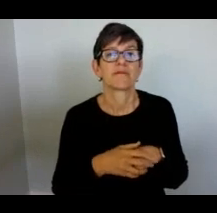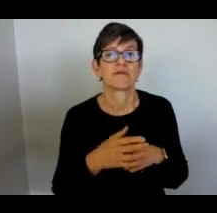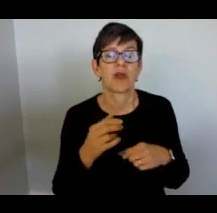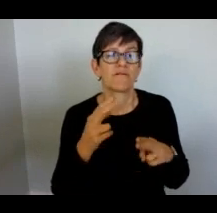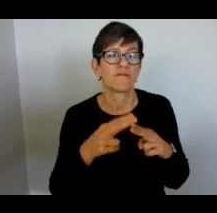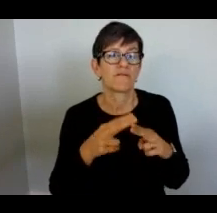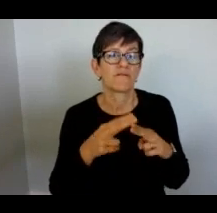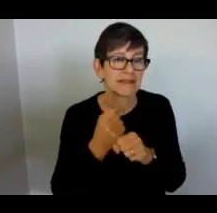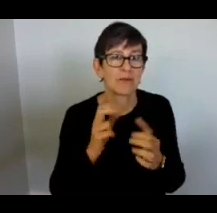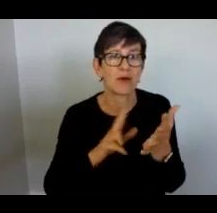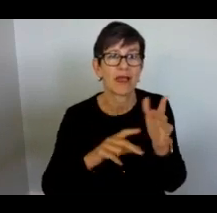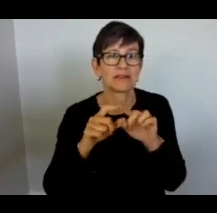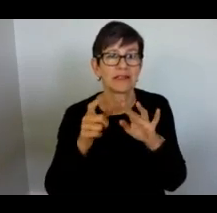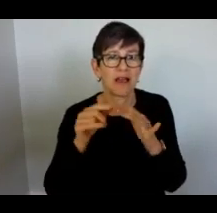policies and protocols there. KATHERINE: